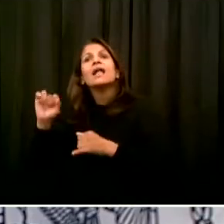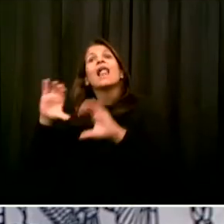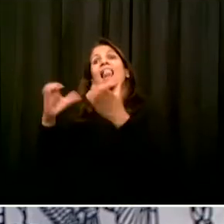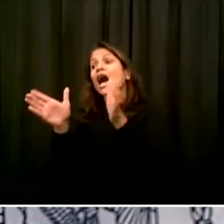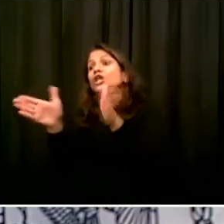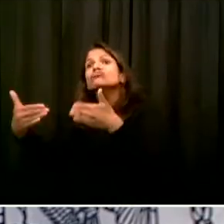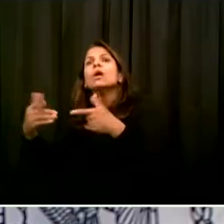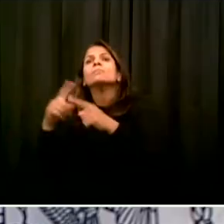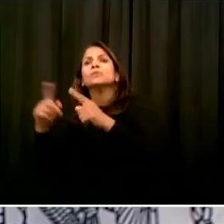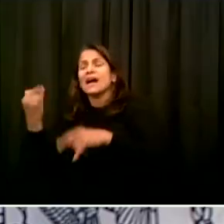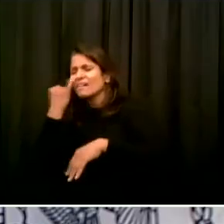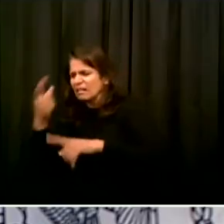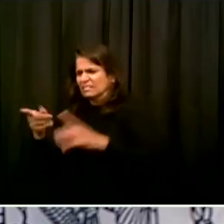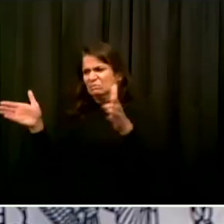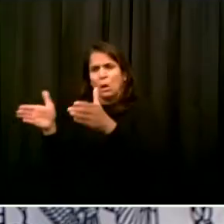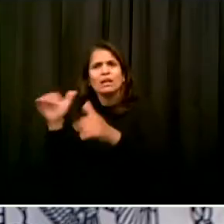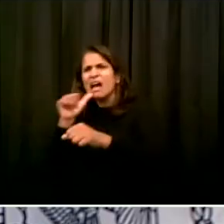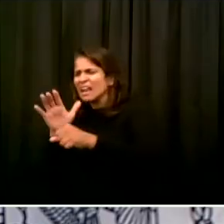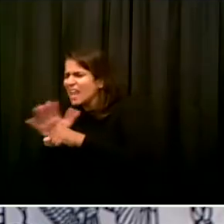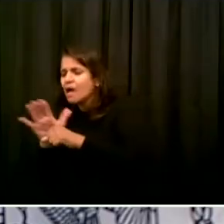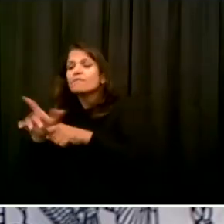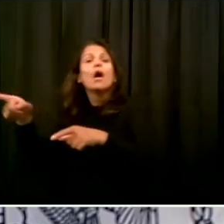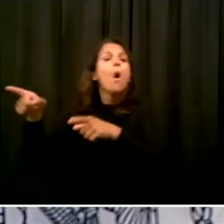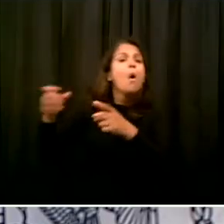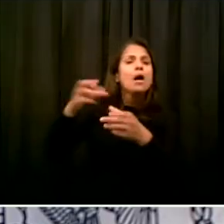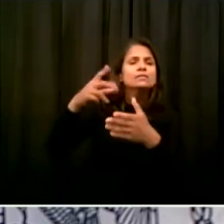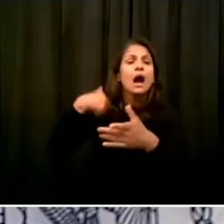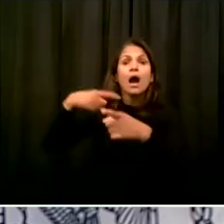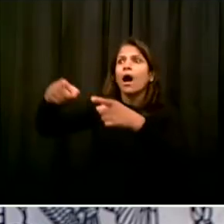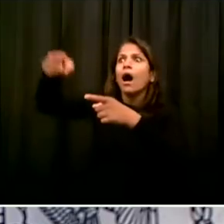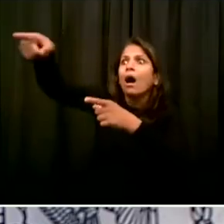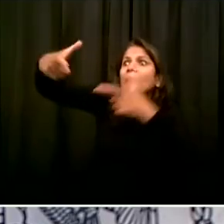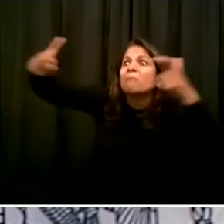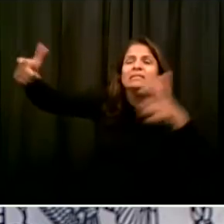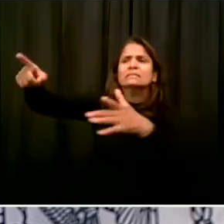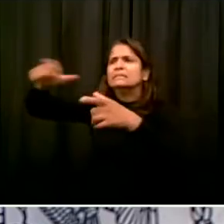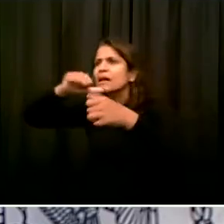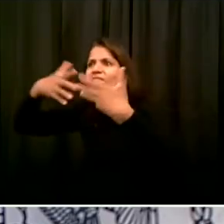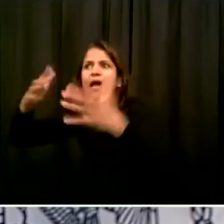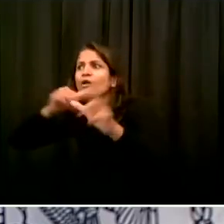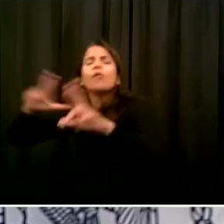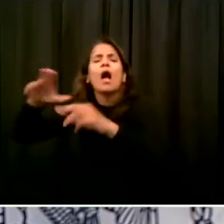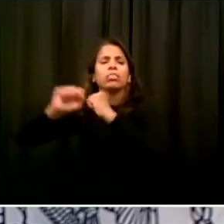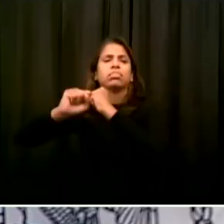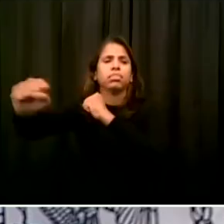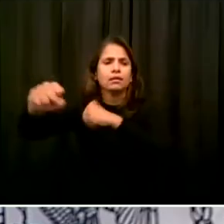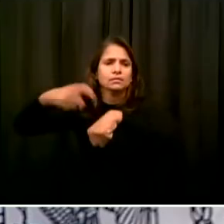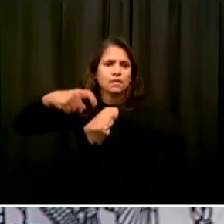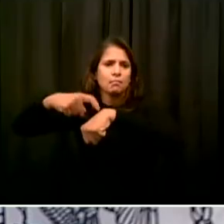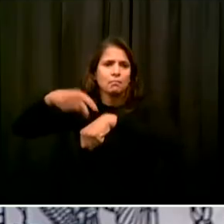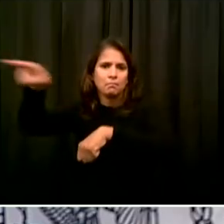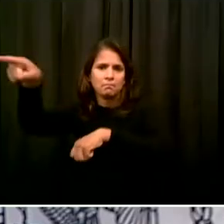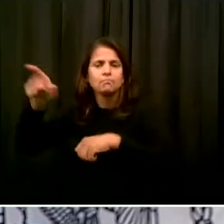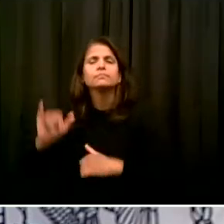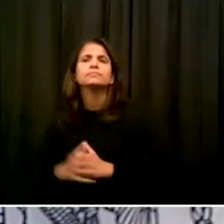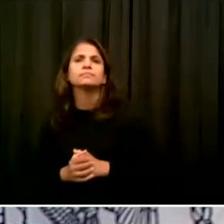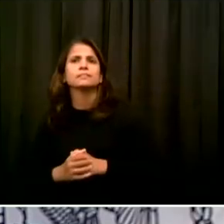WILL BE SHORTER.